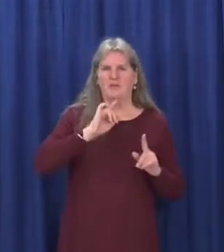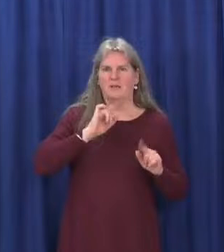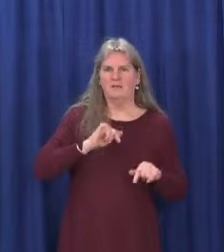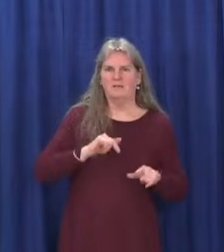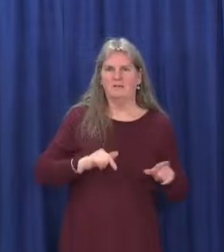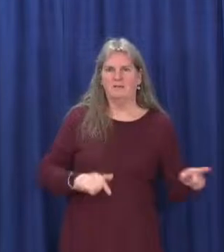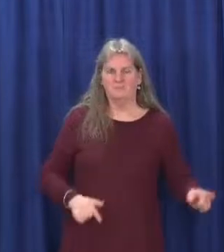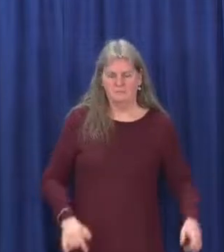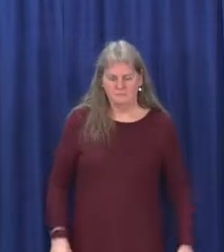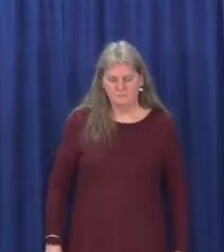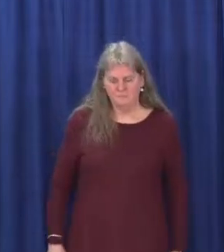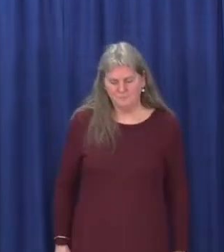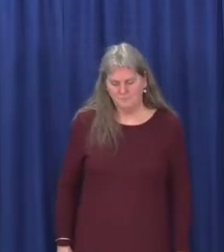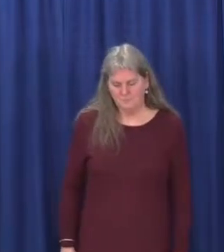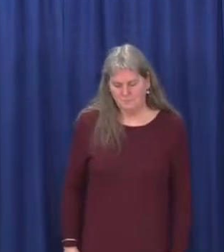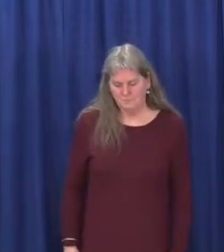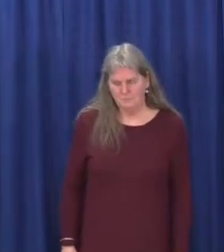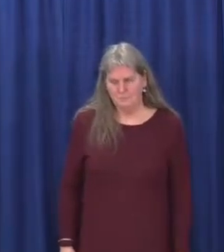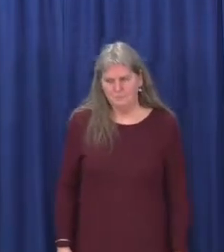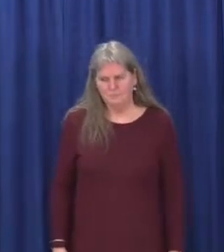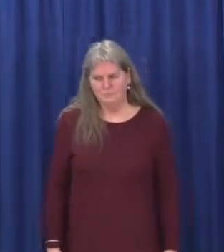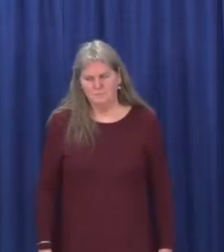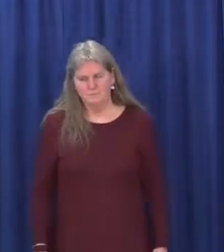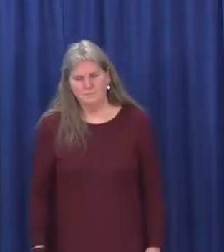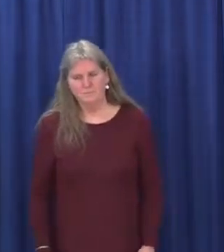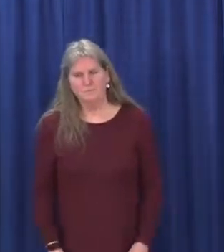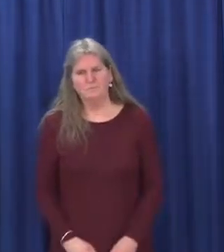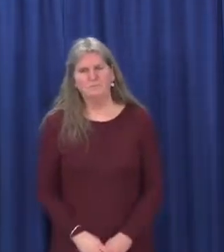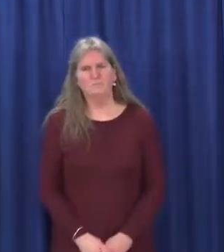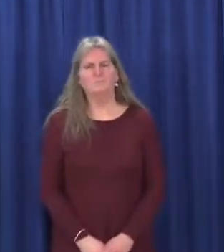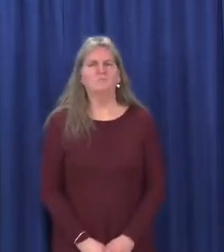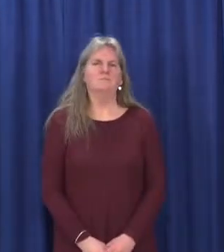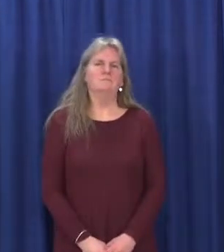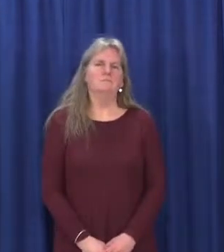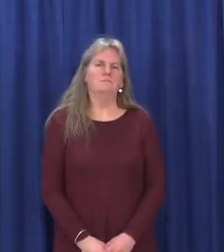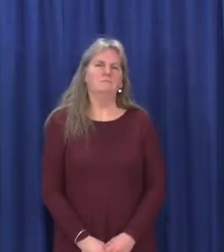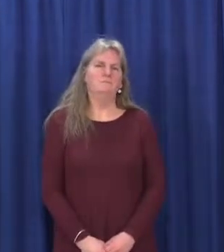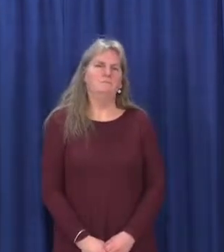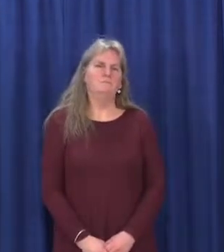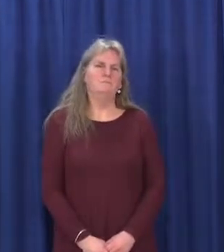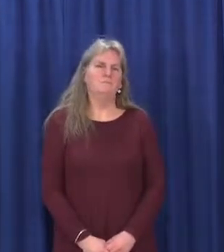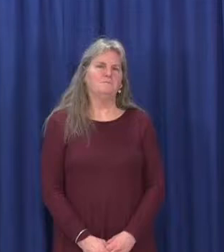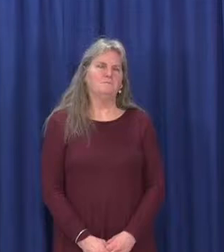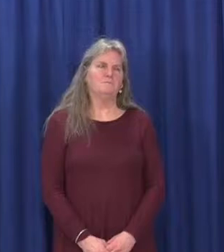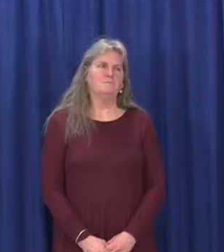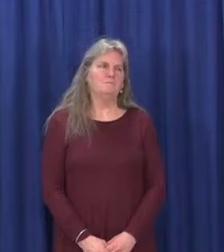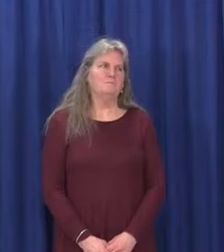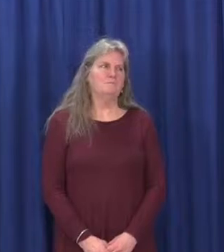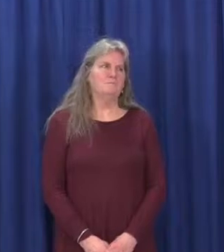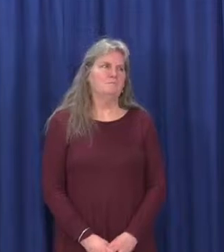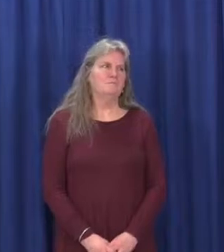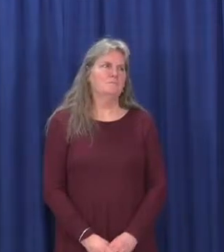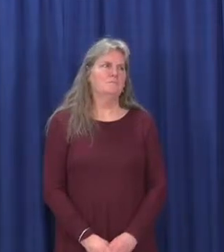[Speaking French]